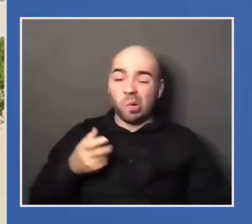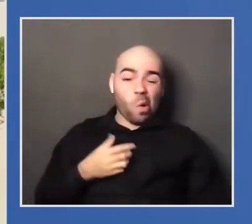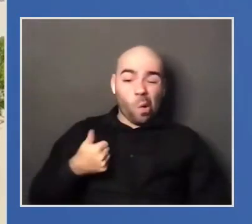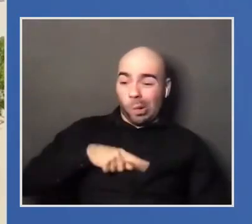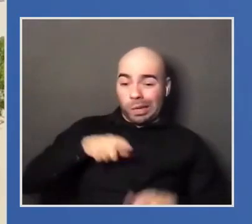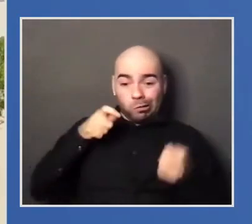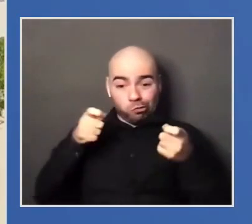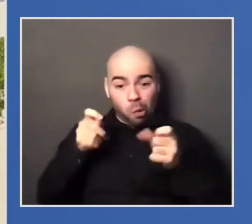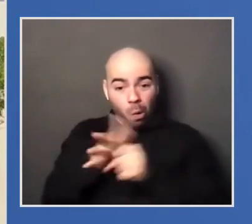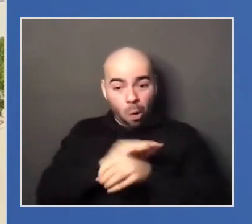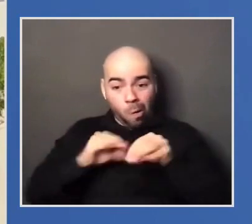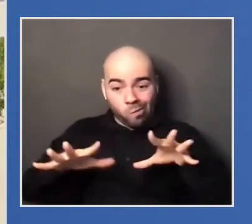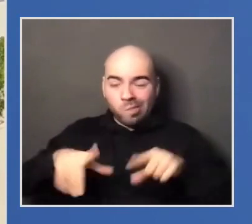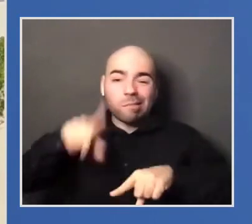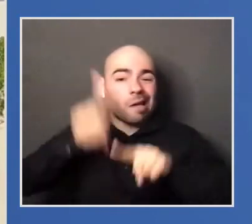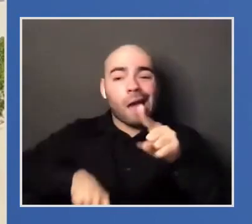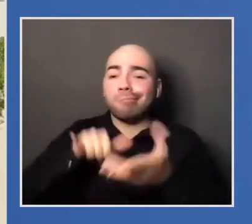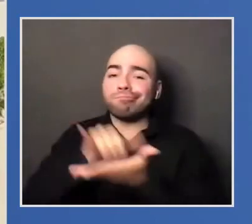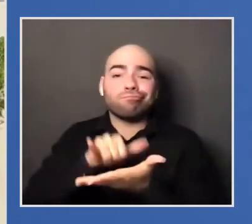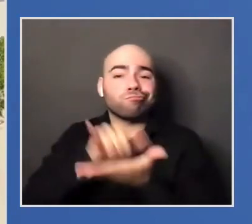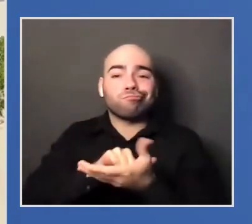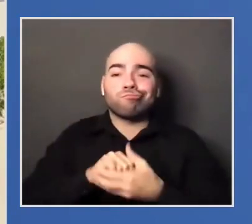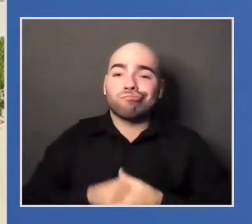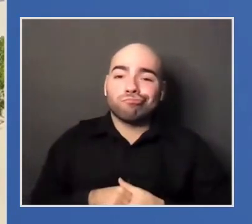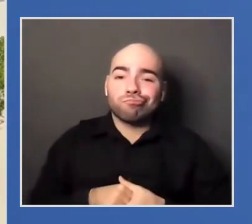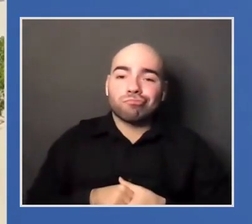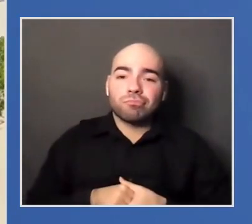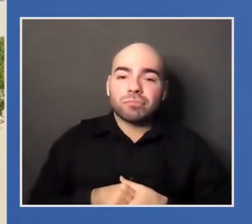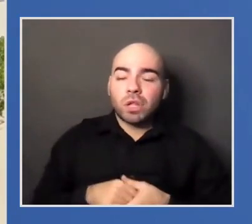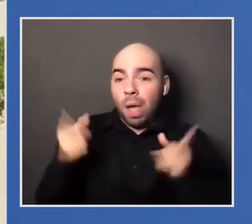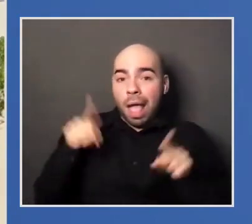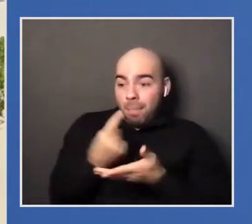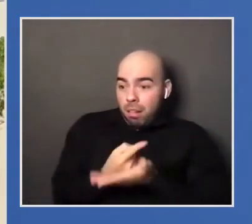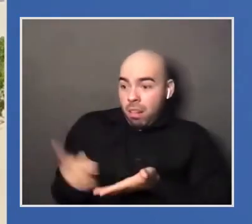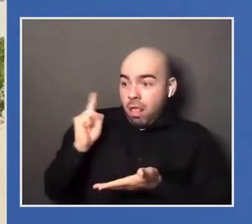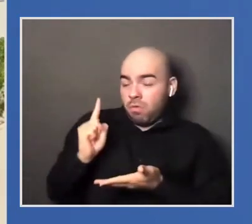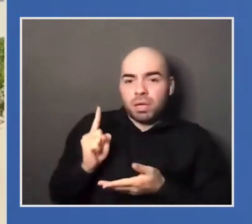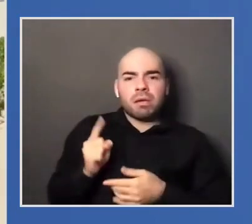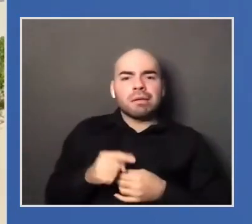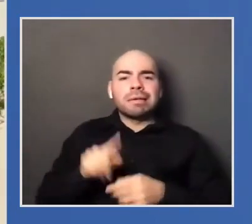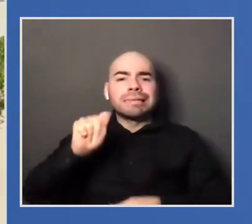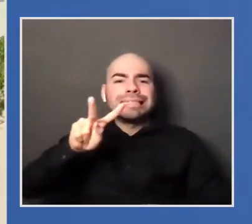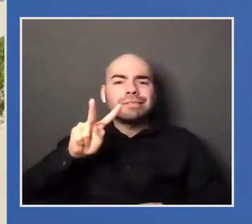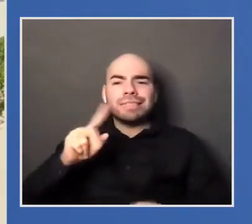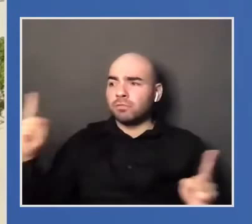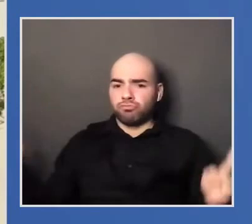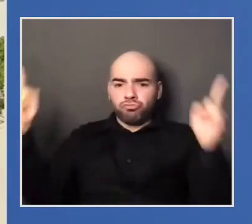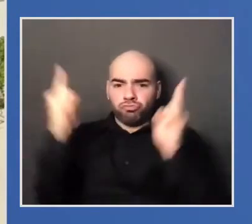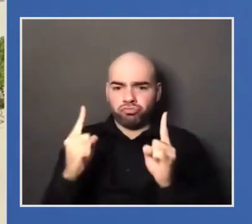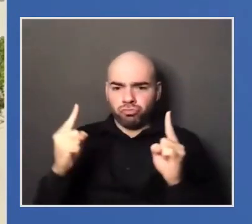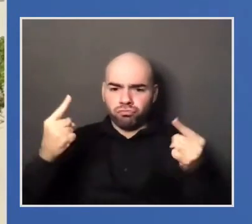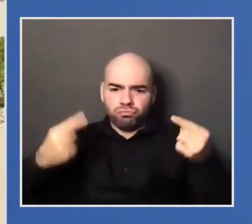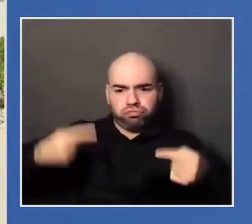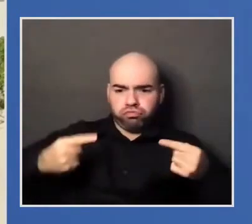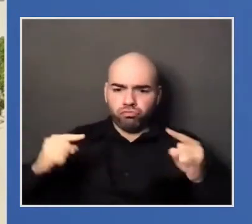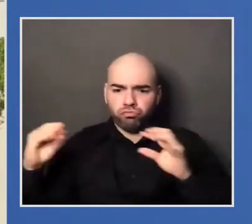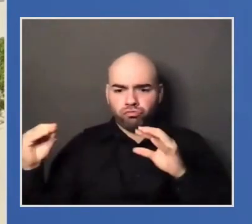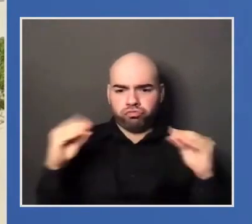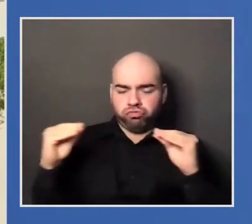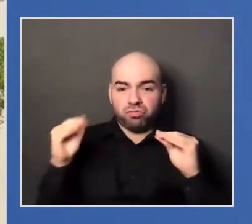2008 AND 2012 FLORIDA PLACE